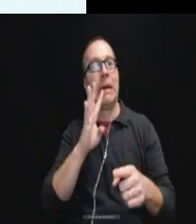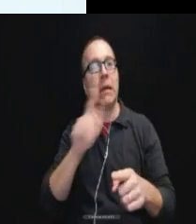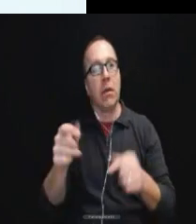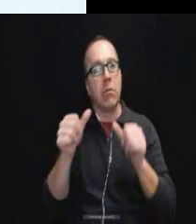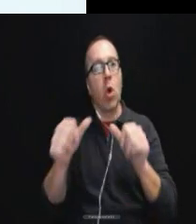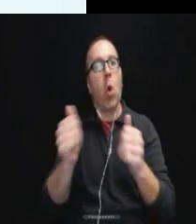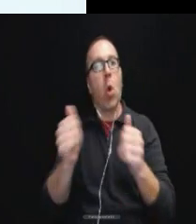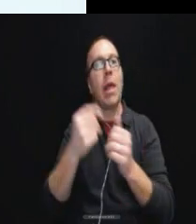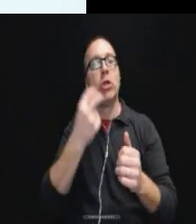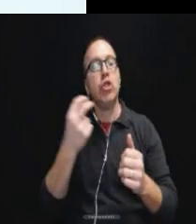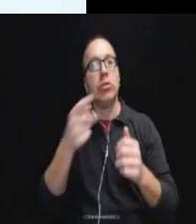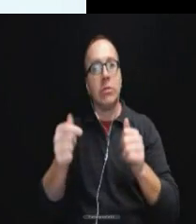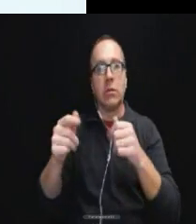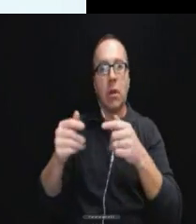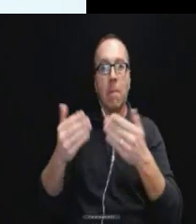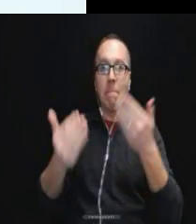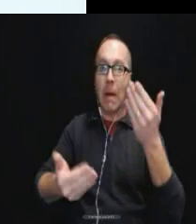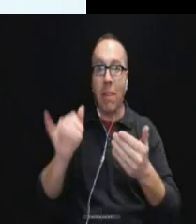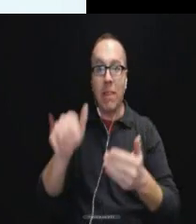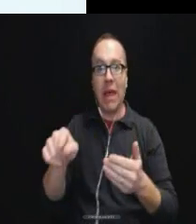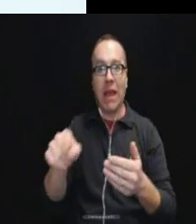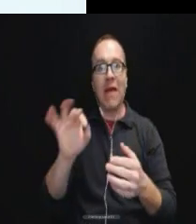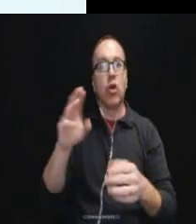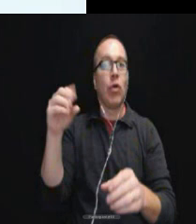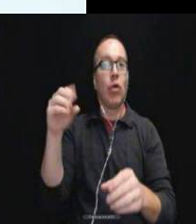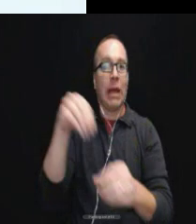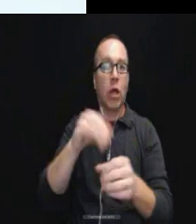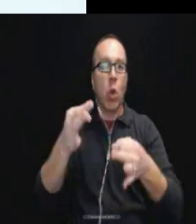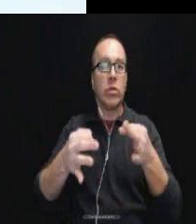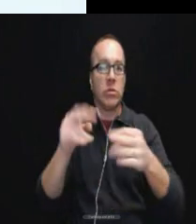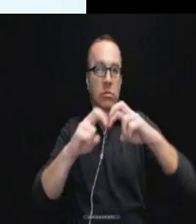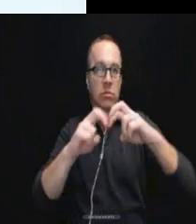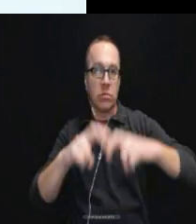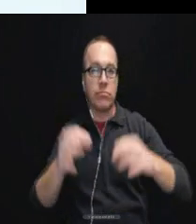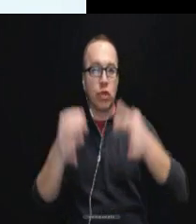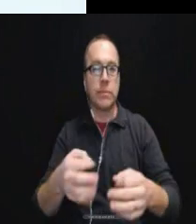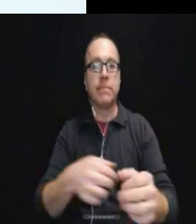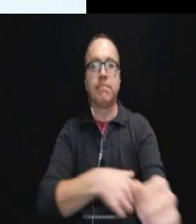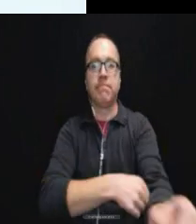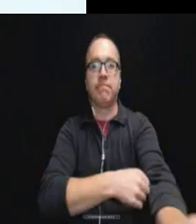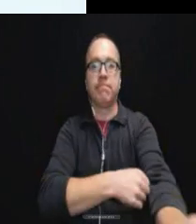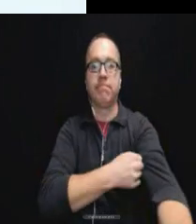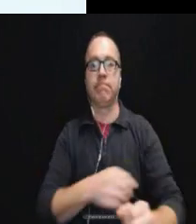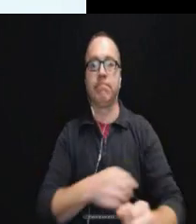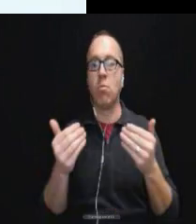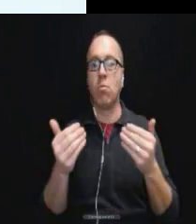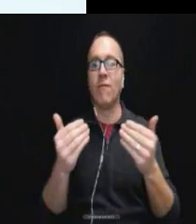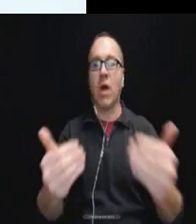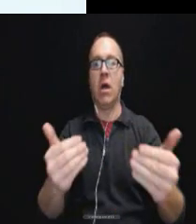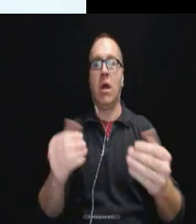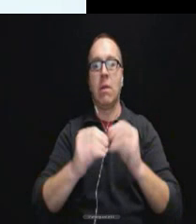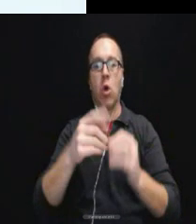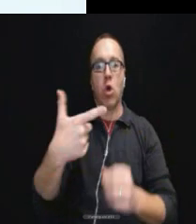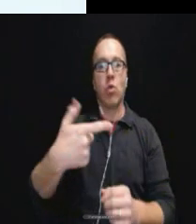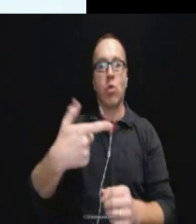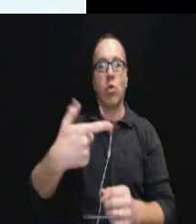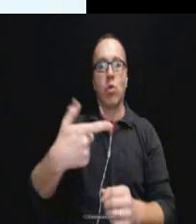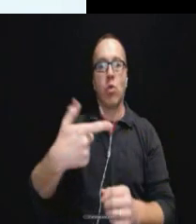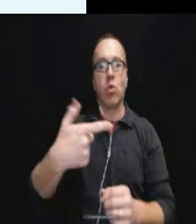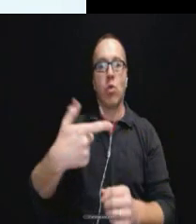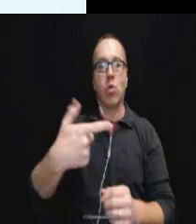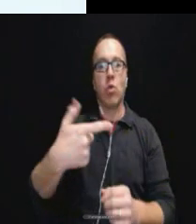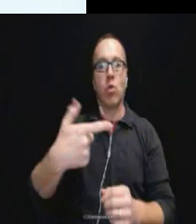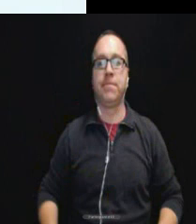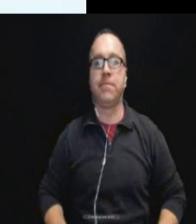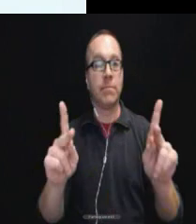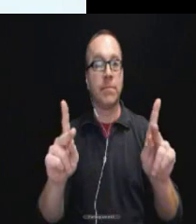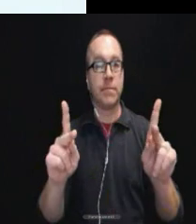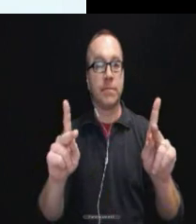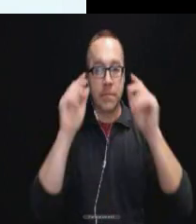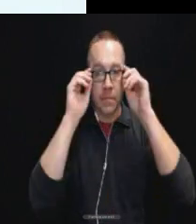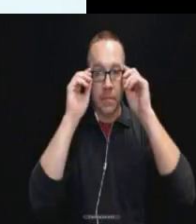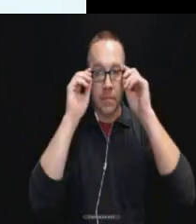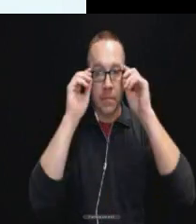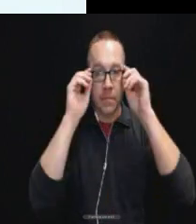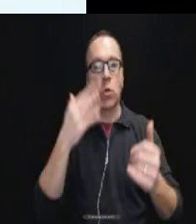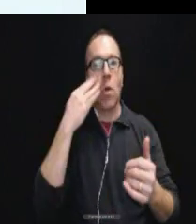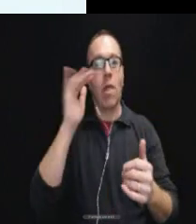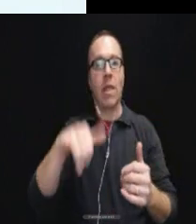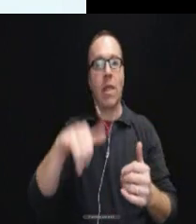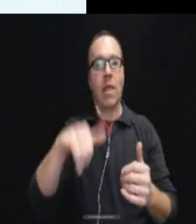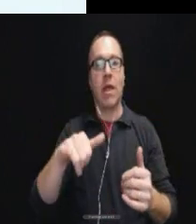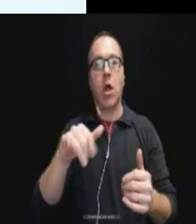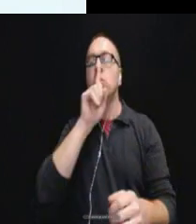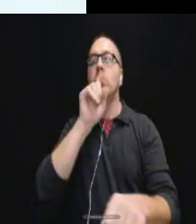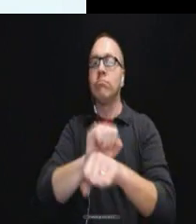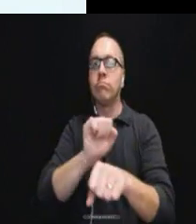Slide 21, so now that we know that in truly, truly exigent circumstances